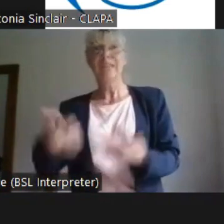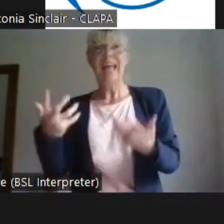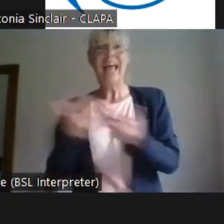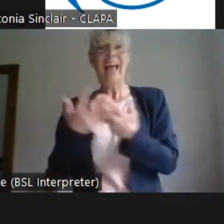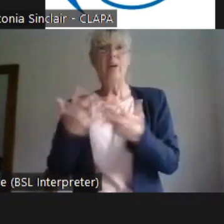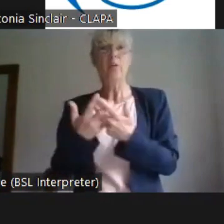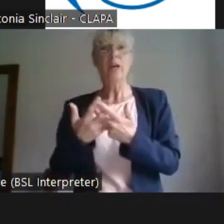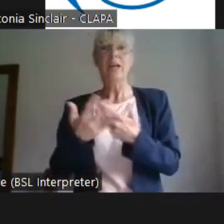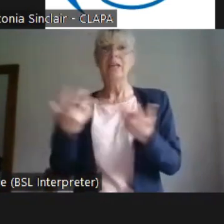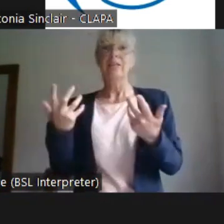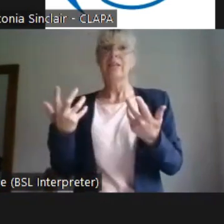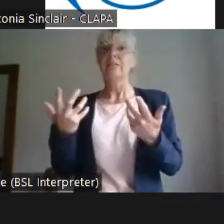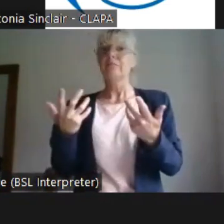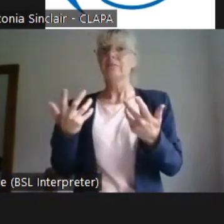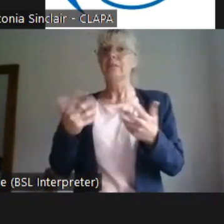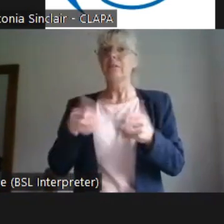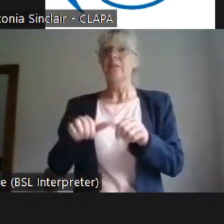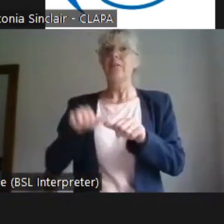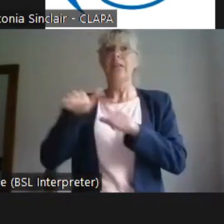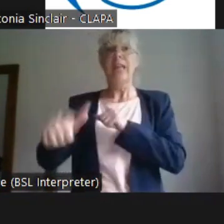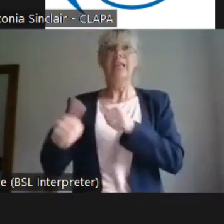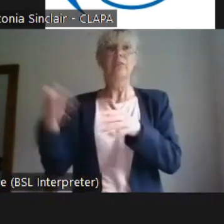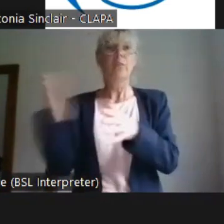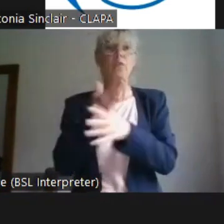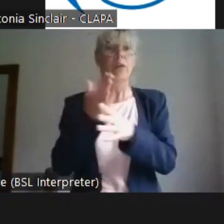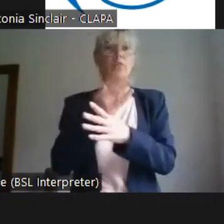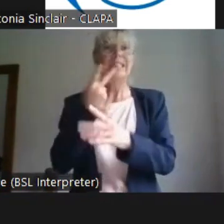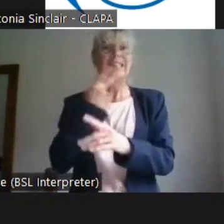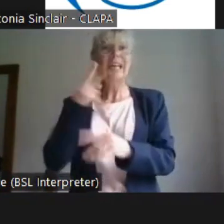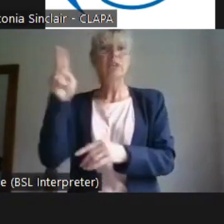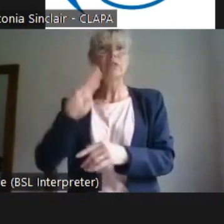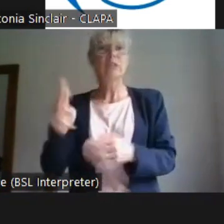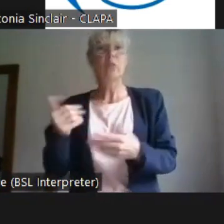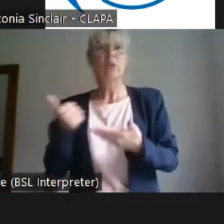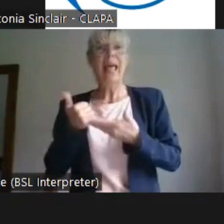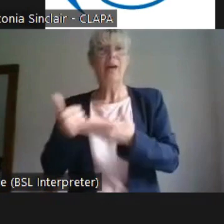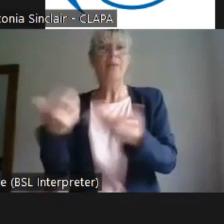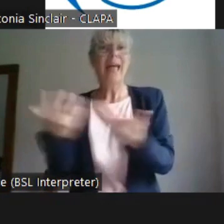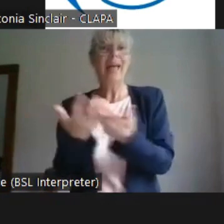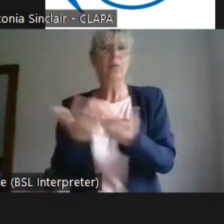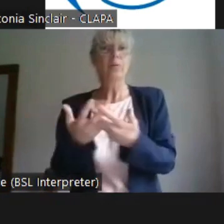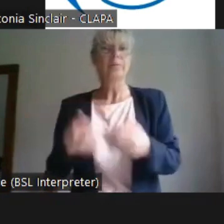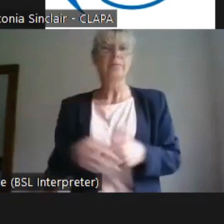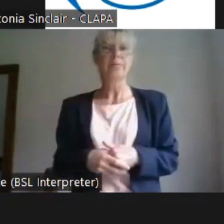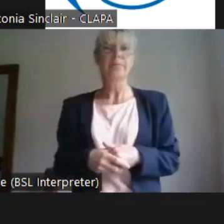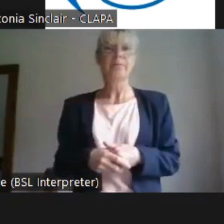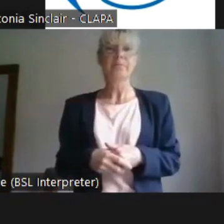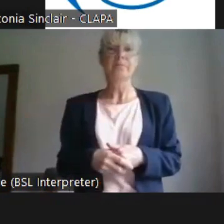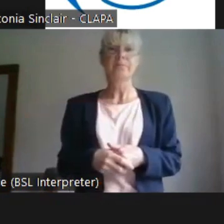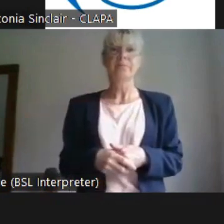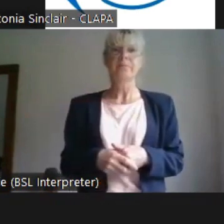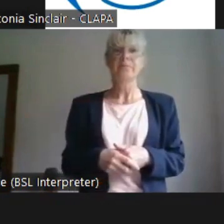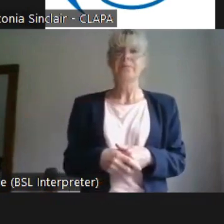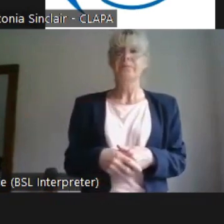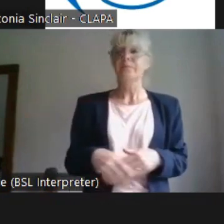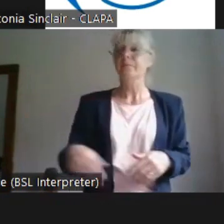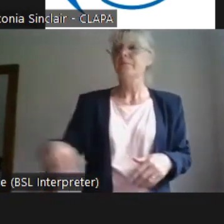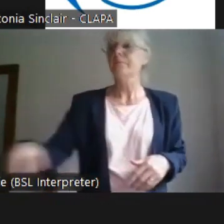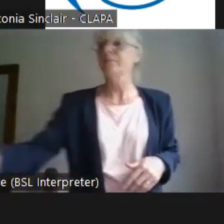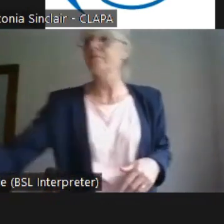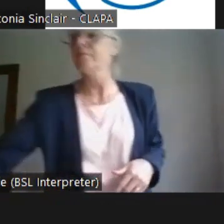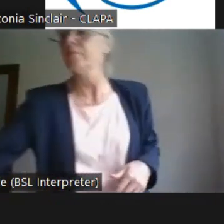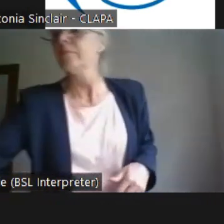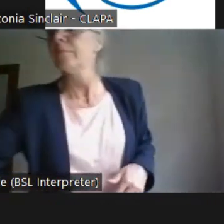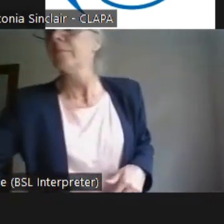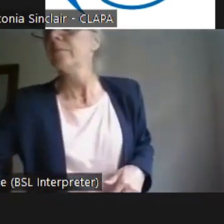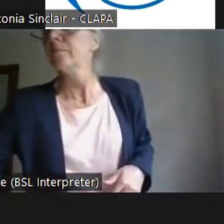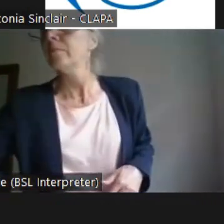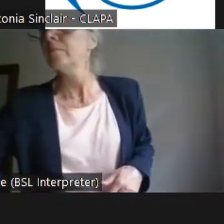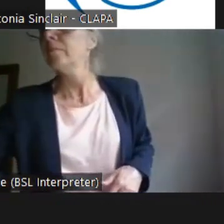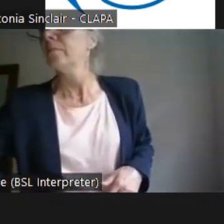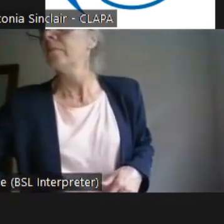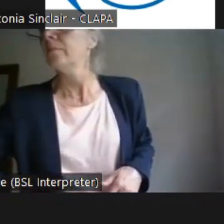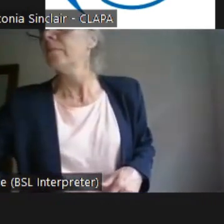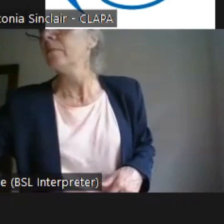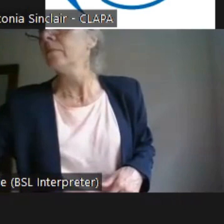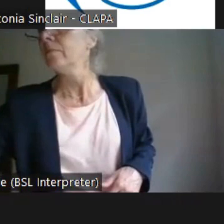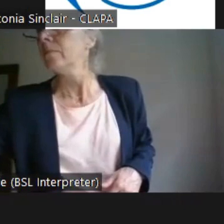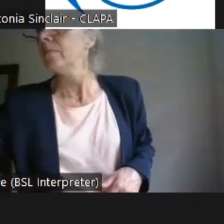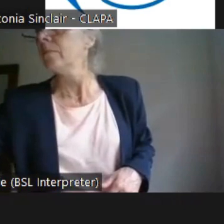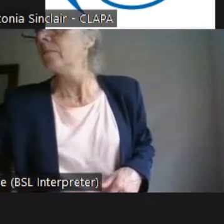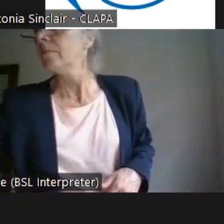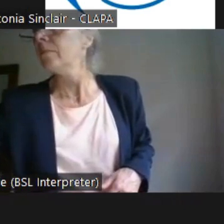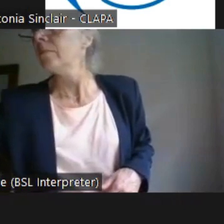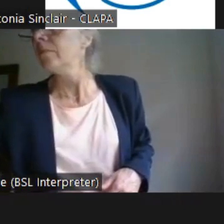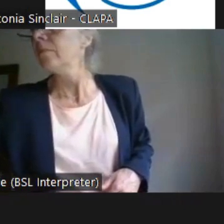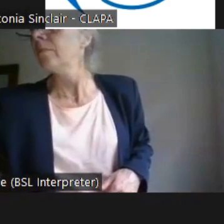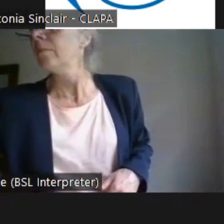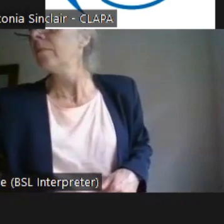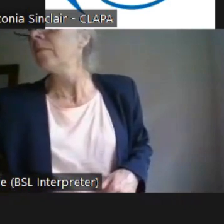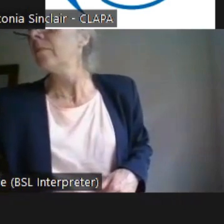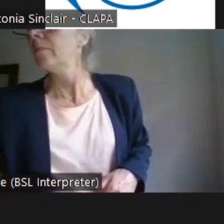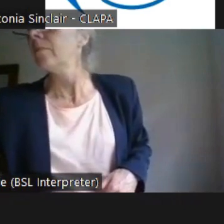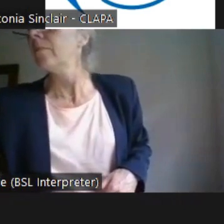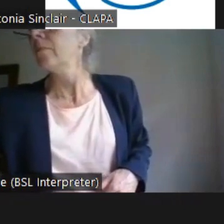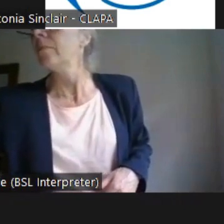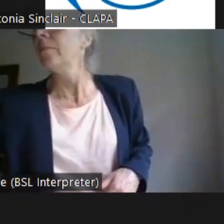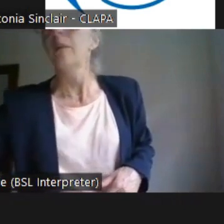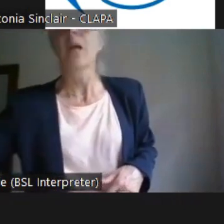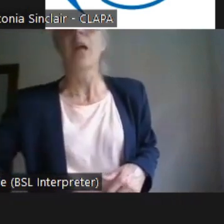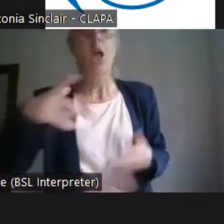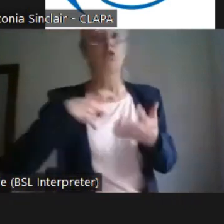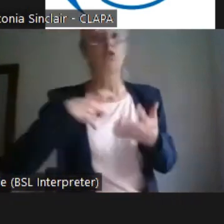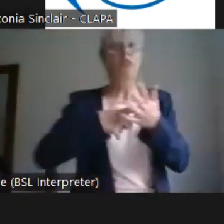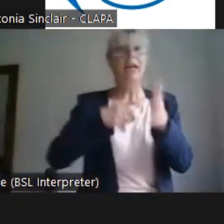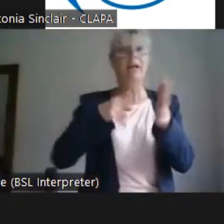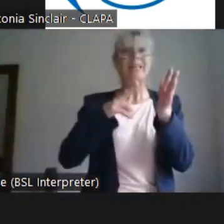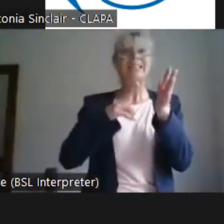thank you okay um I mean I I could say and recommend um the ndcs they're extremely supportive